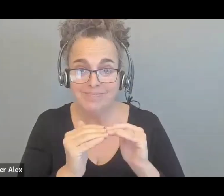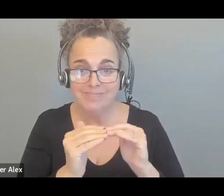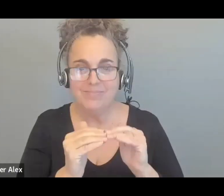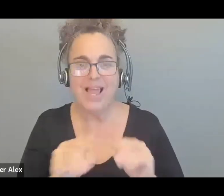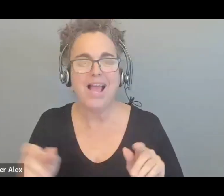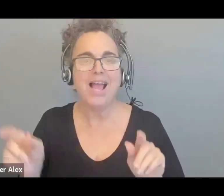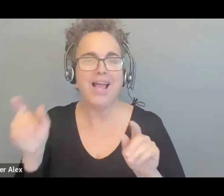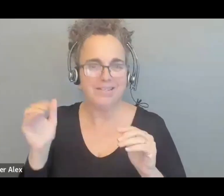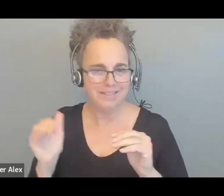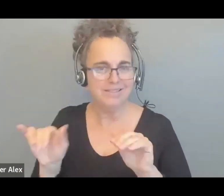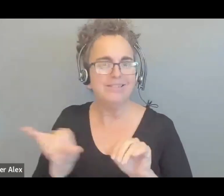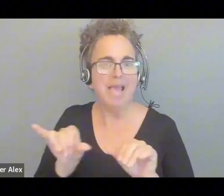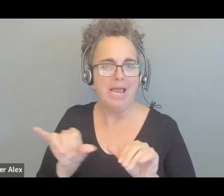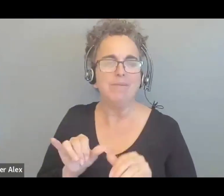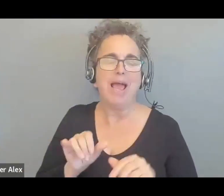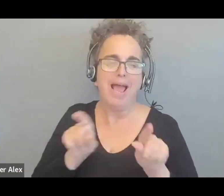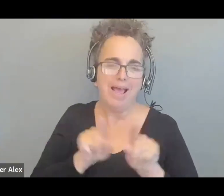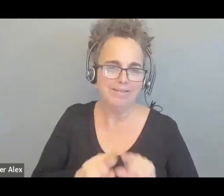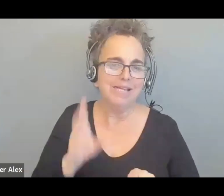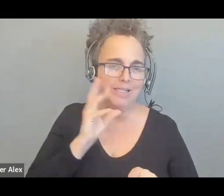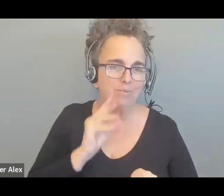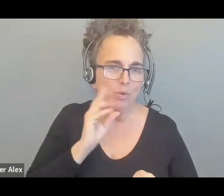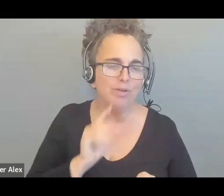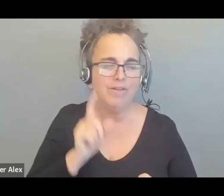that was prepared for a typical,